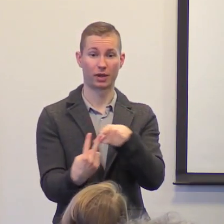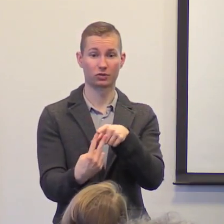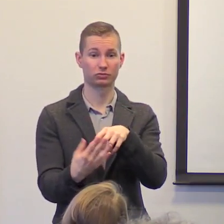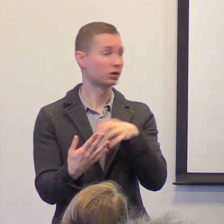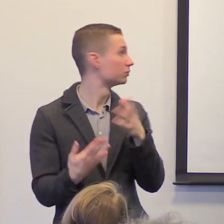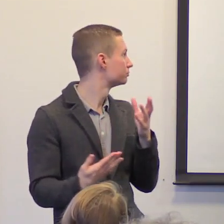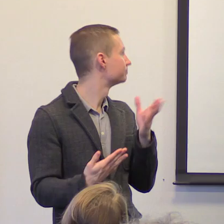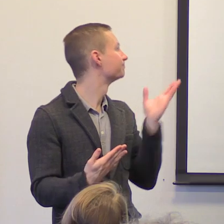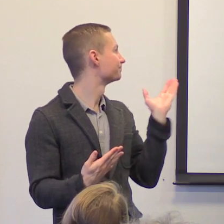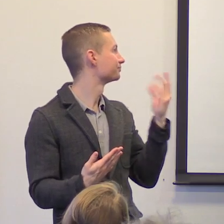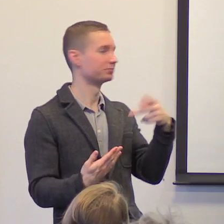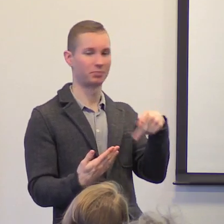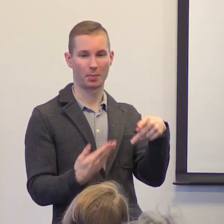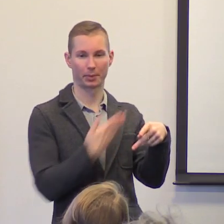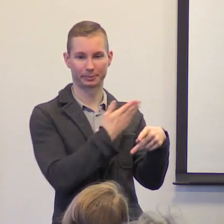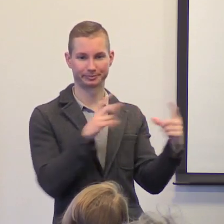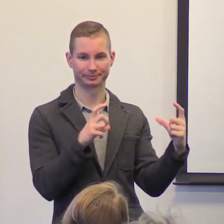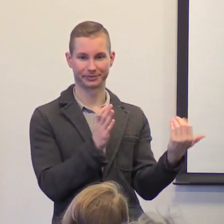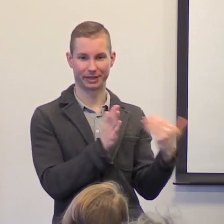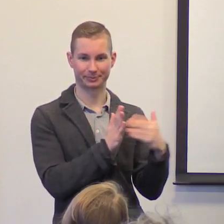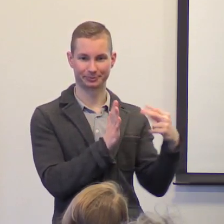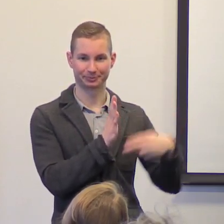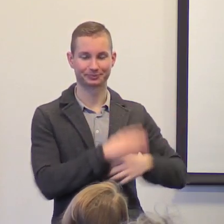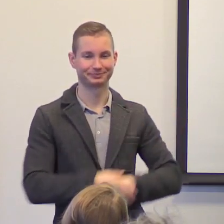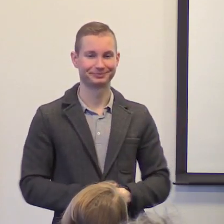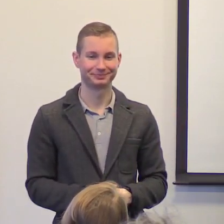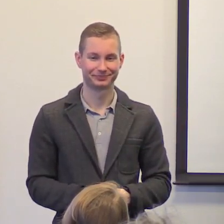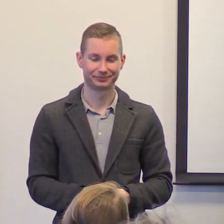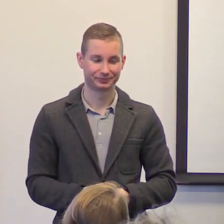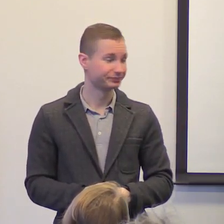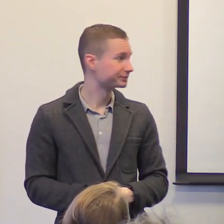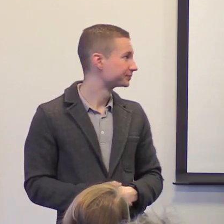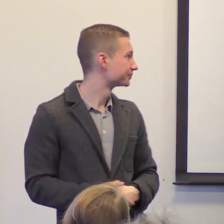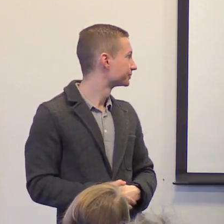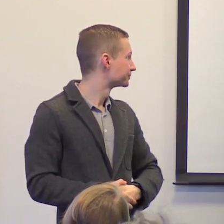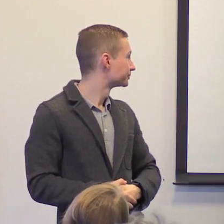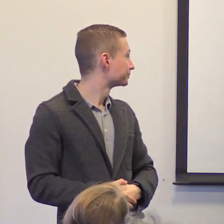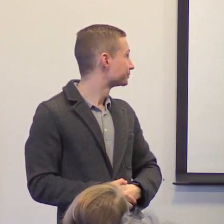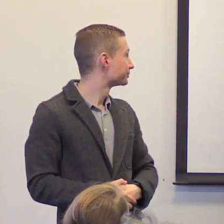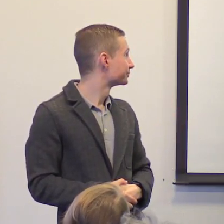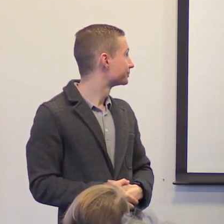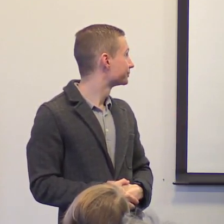shed their constitutional rights to freedom of speech or expression at the schoolhouse gate."